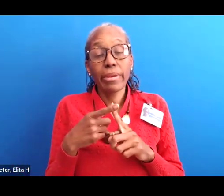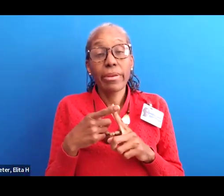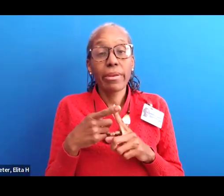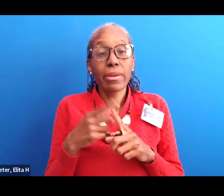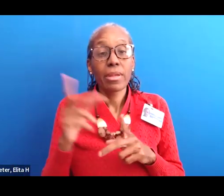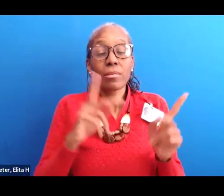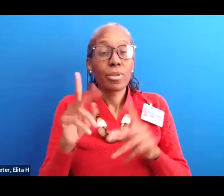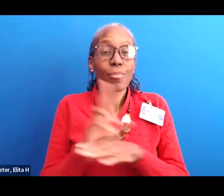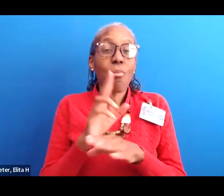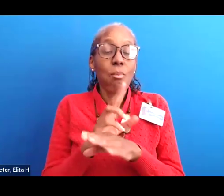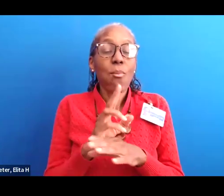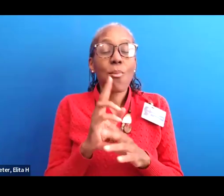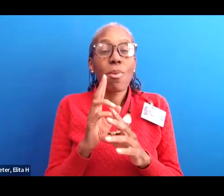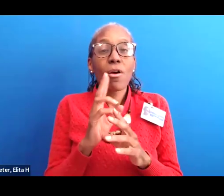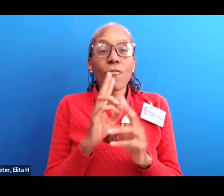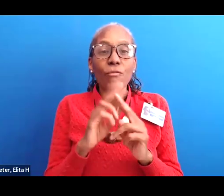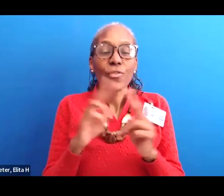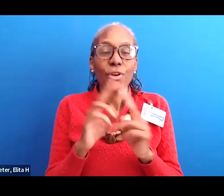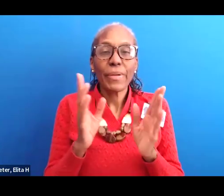people were wearing those real tight skinny jeans.